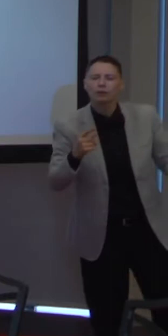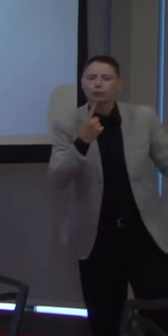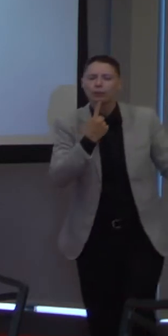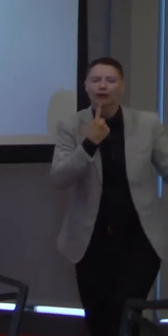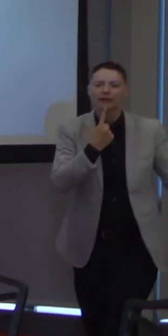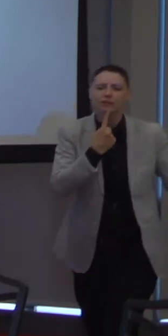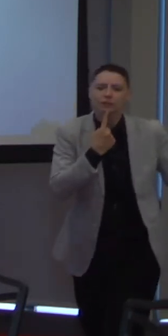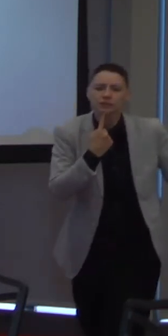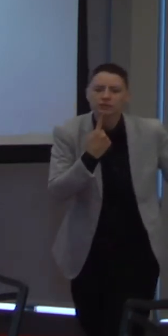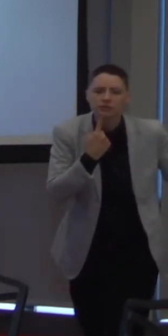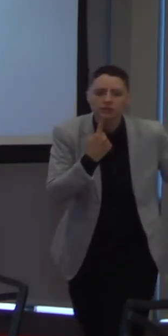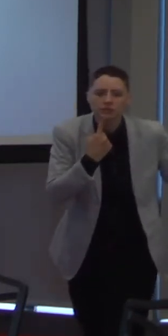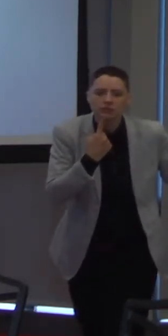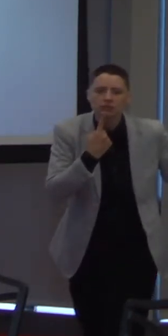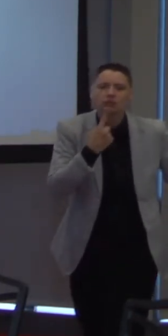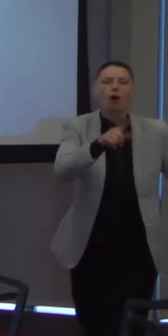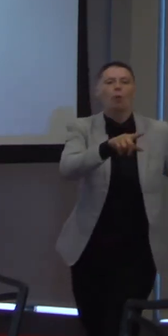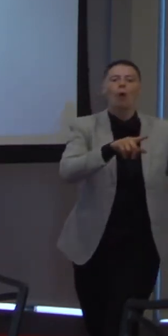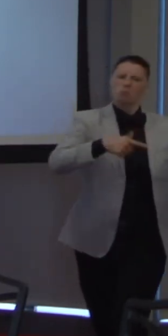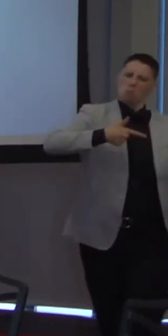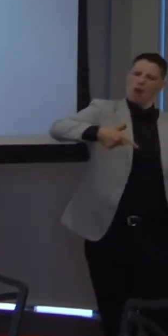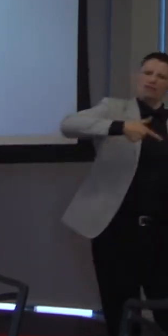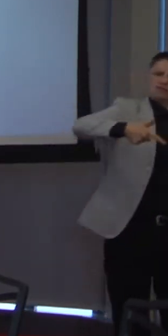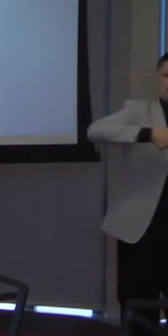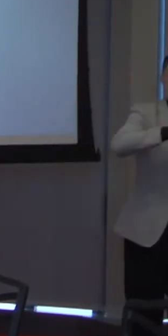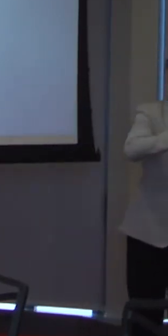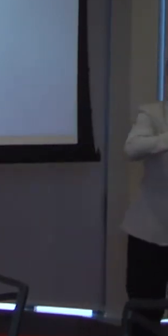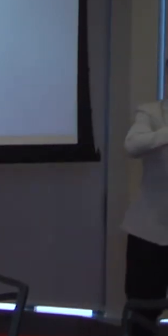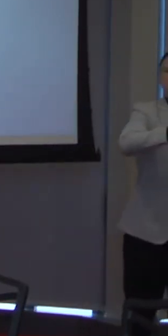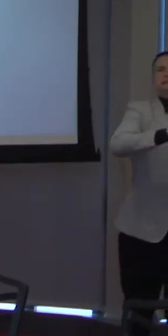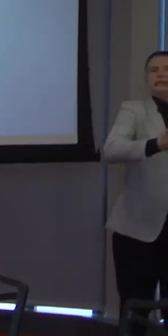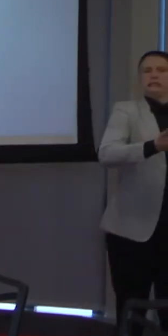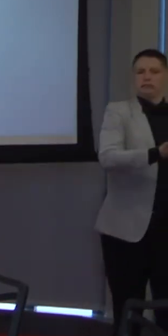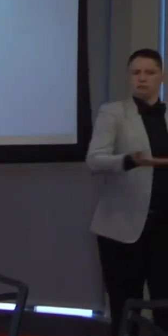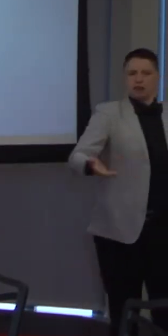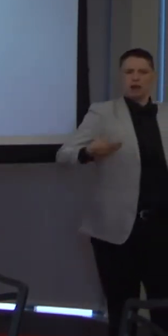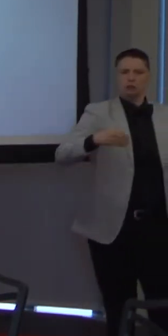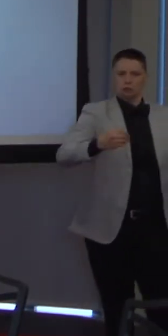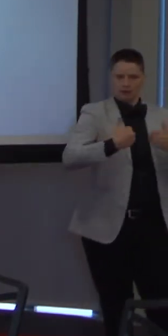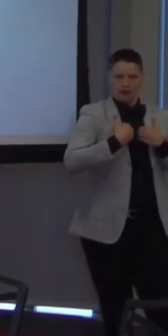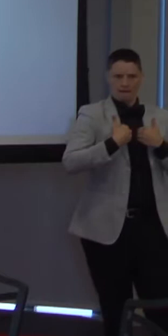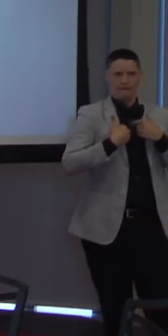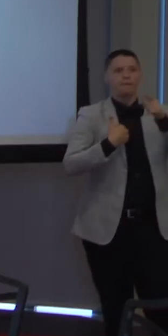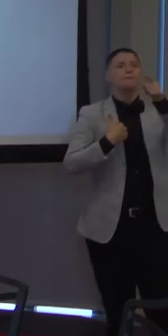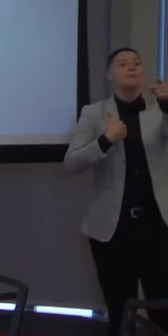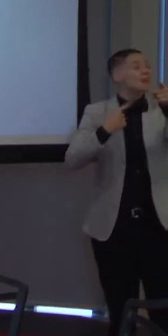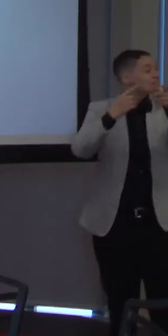[Attendee] I'm sorry, but what kind of stores? [Other Attendee] Welding supply stores. [Attendee] And I think some ice cream places,